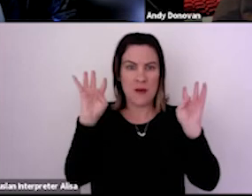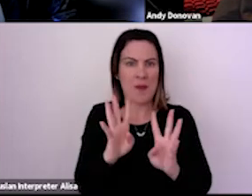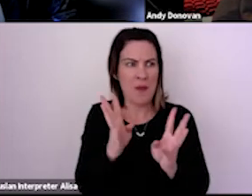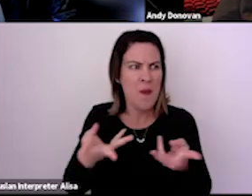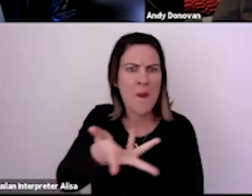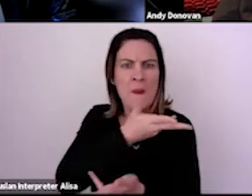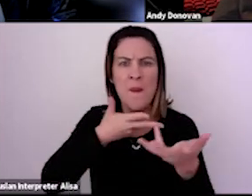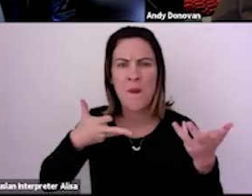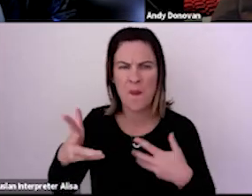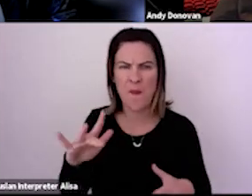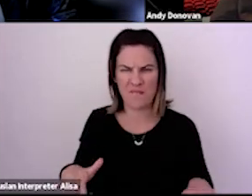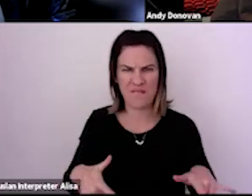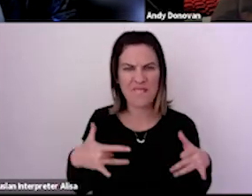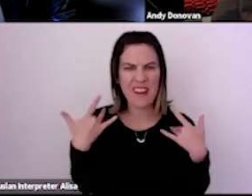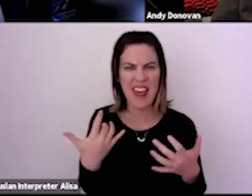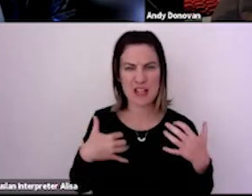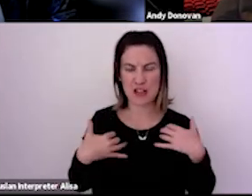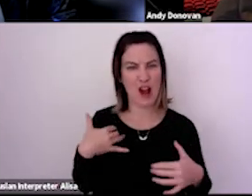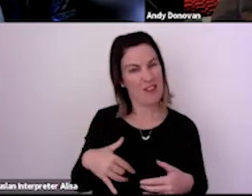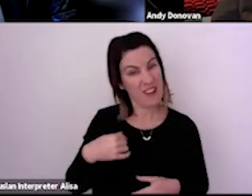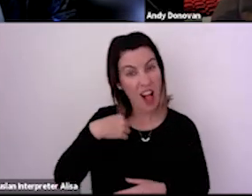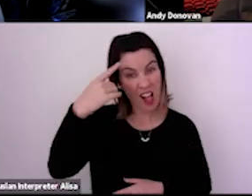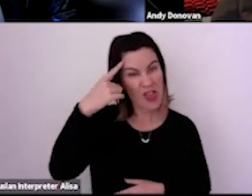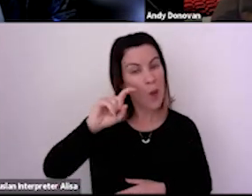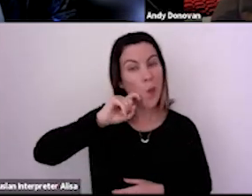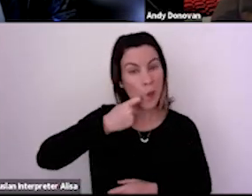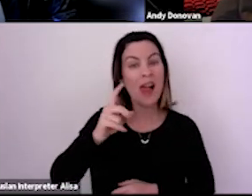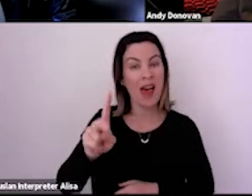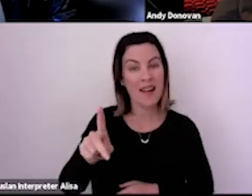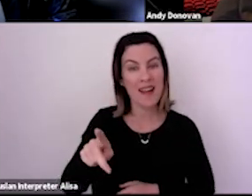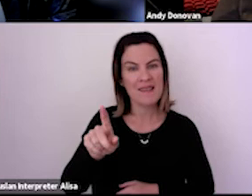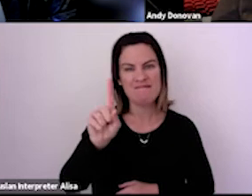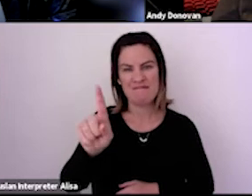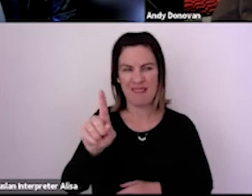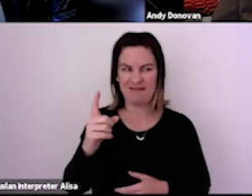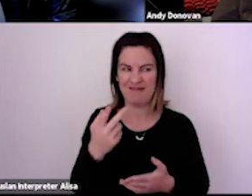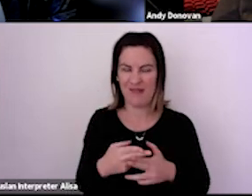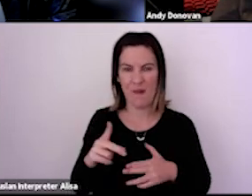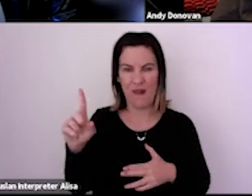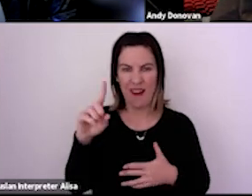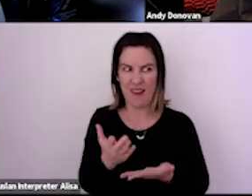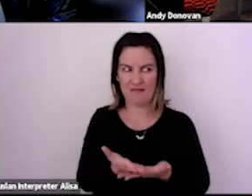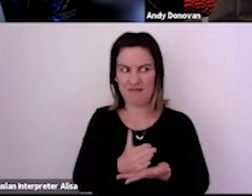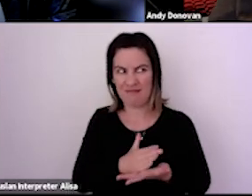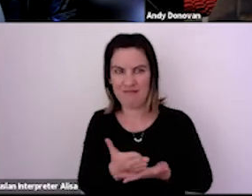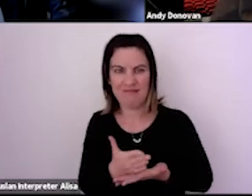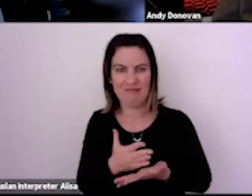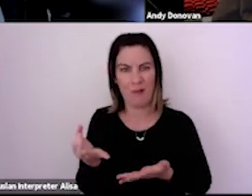I don't think that is going away. It is just dealing with the uncertainty of when people can get together. I know.